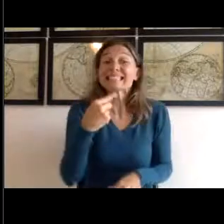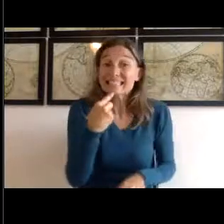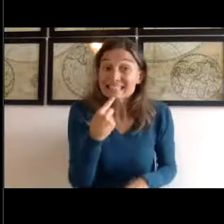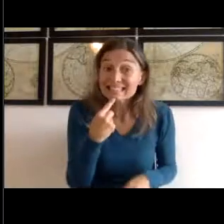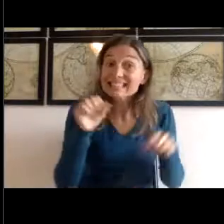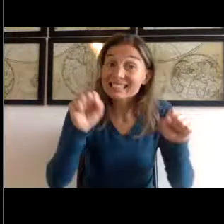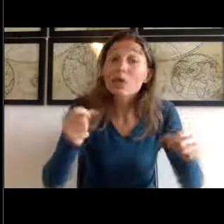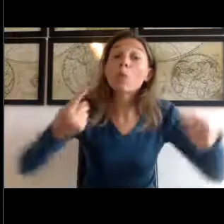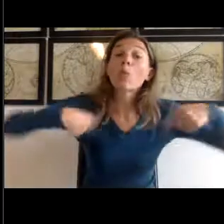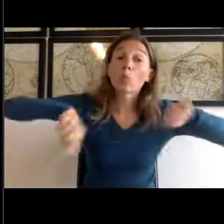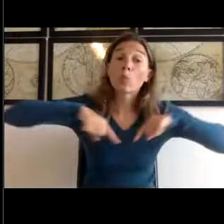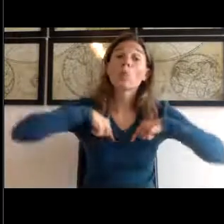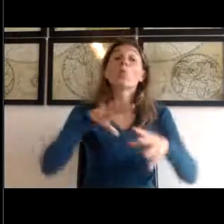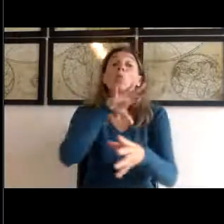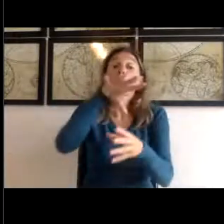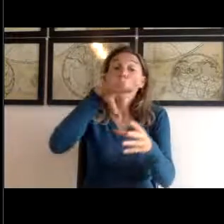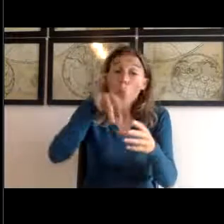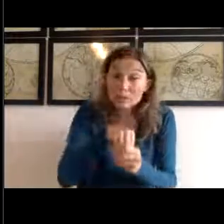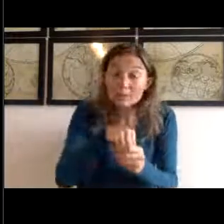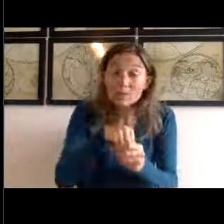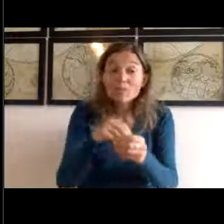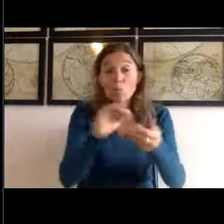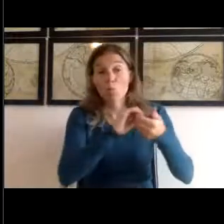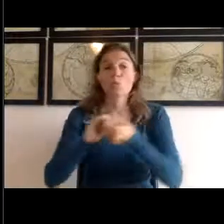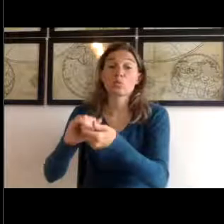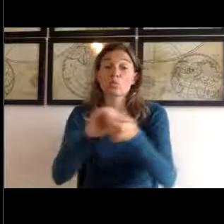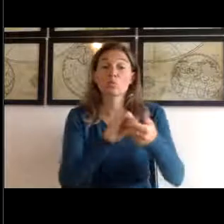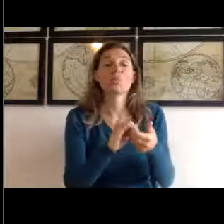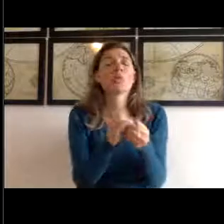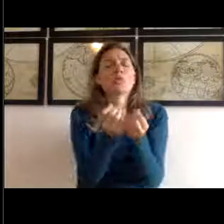"We warmly welcome and work with everyone, regardless of faith,